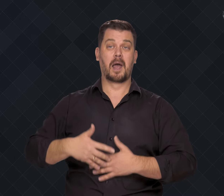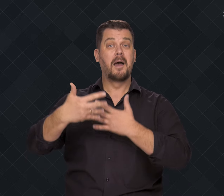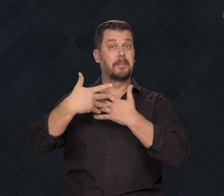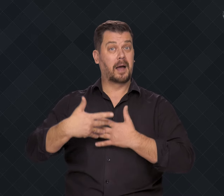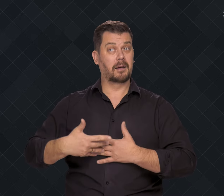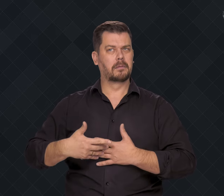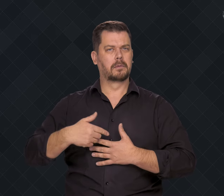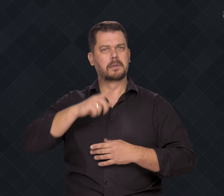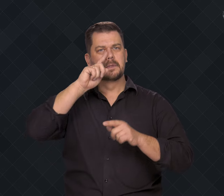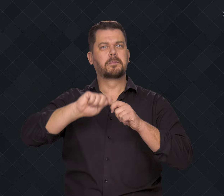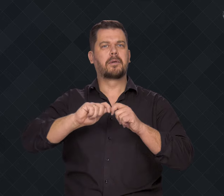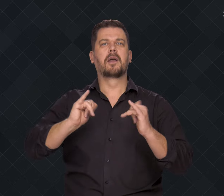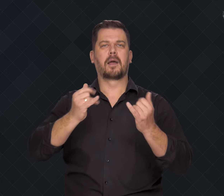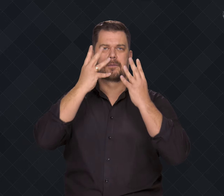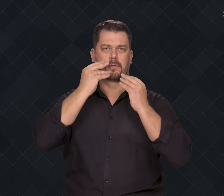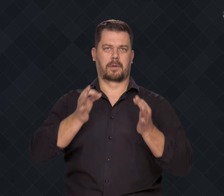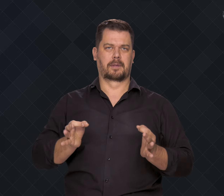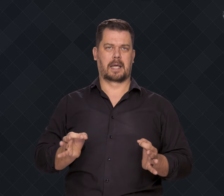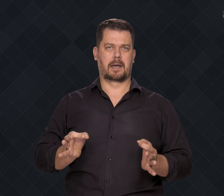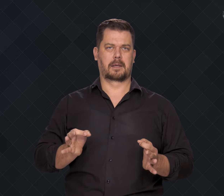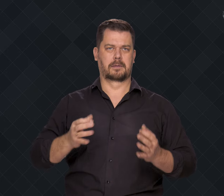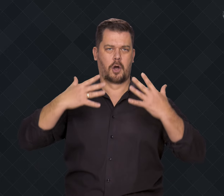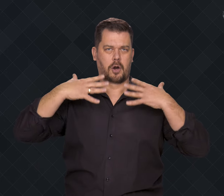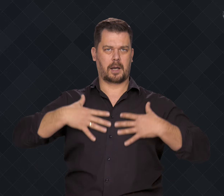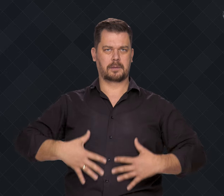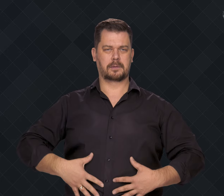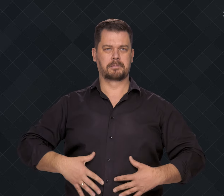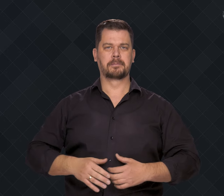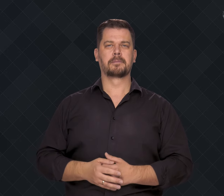Test results will show the condition of your body.